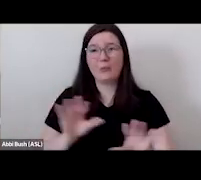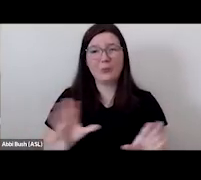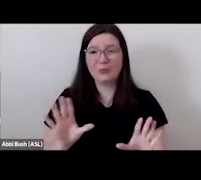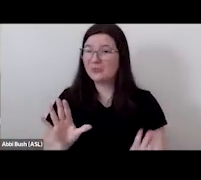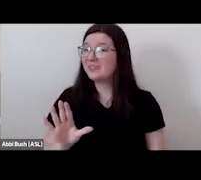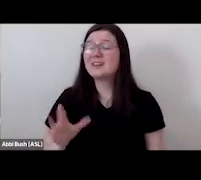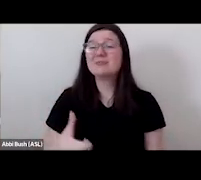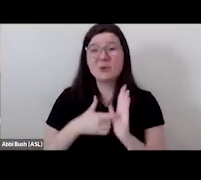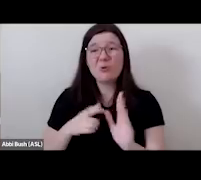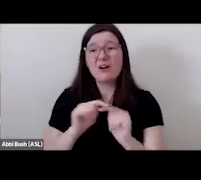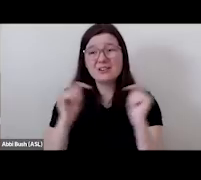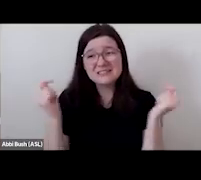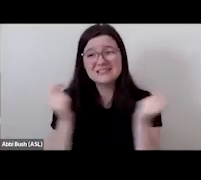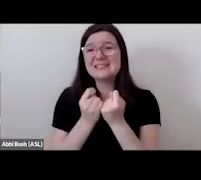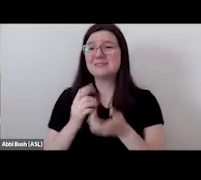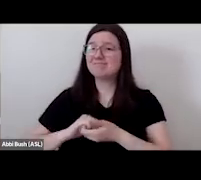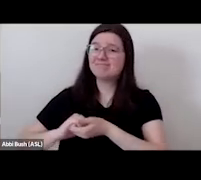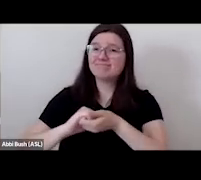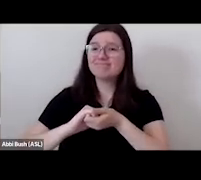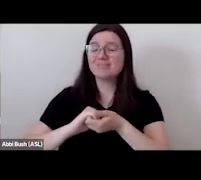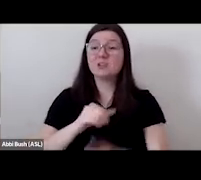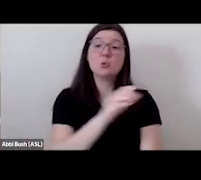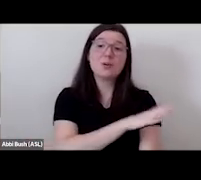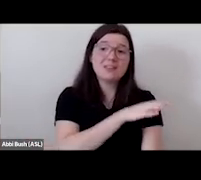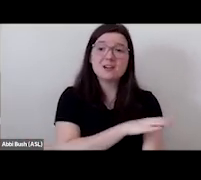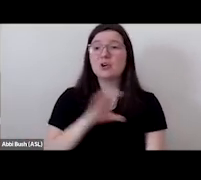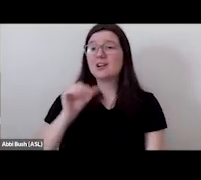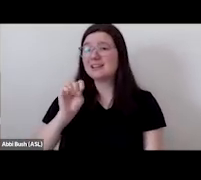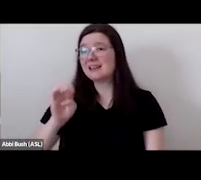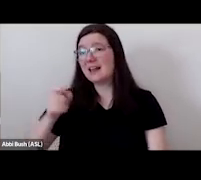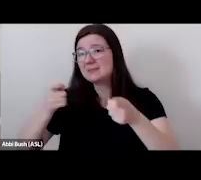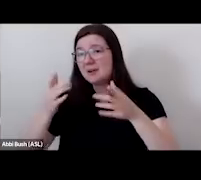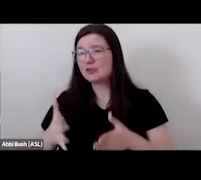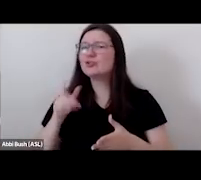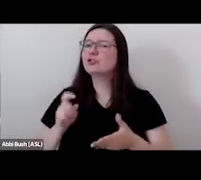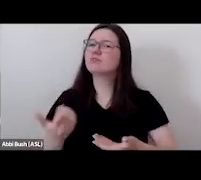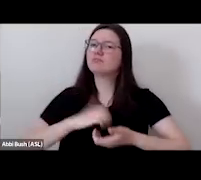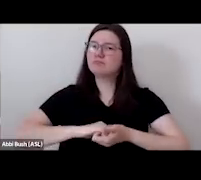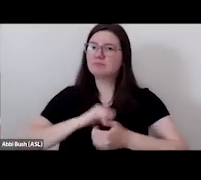So when clinical and case management are working together, you're able to remind the client of their goals and deadlines.